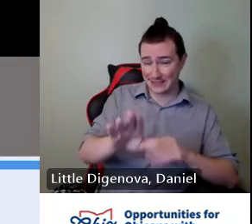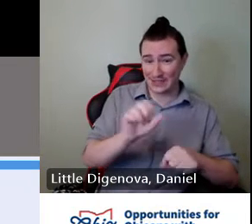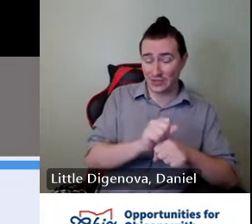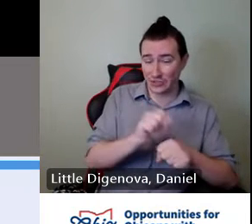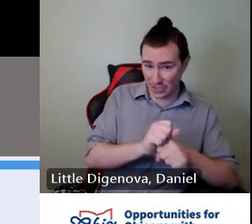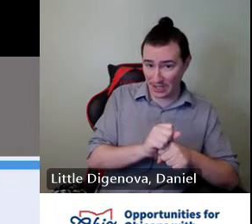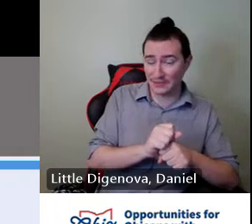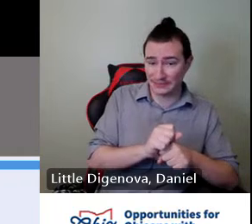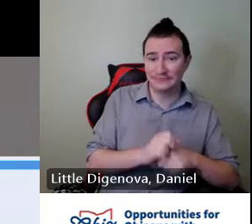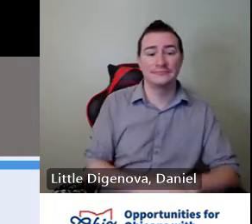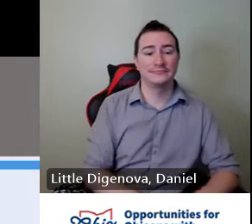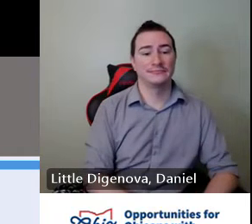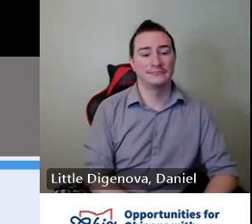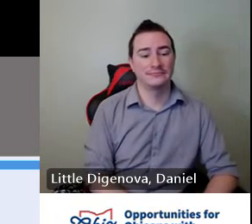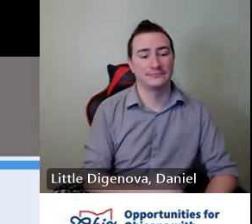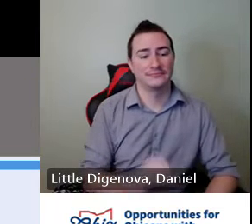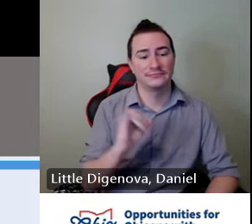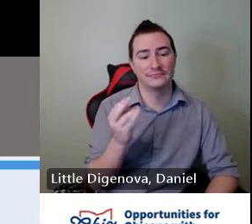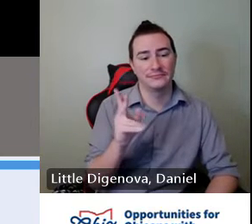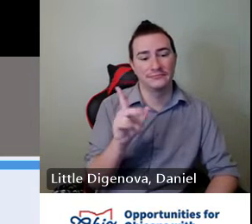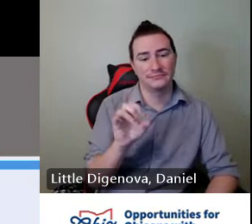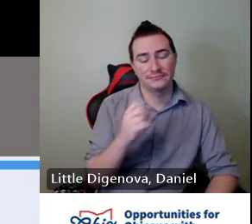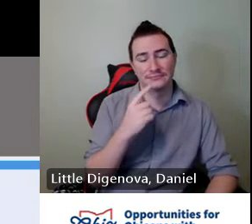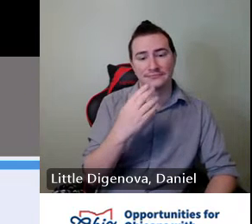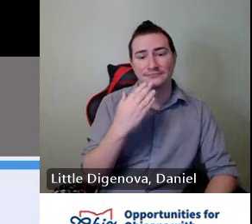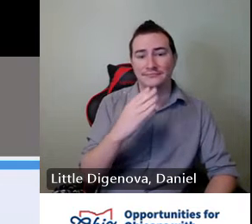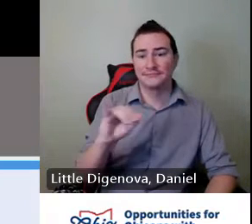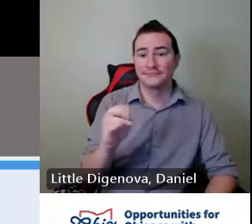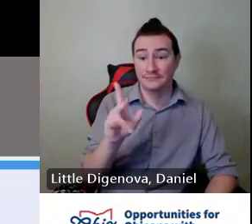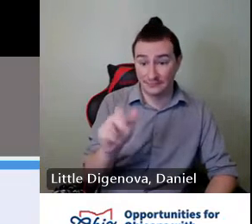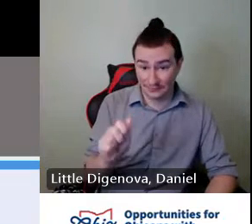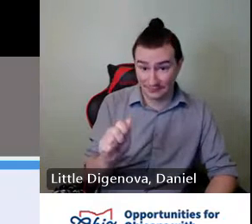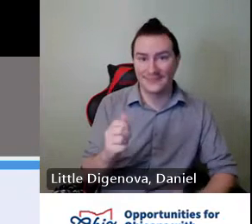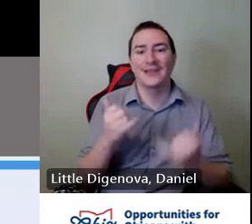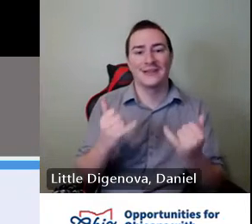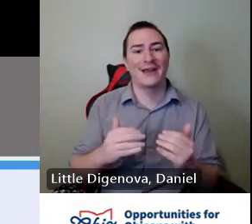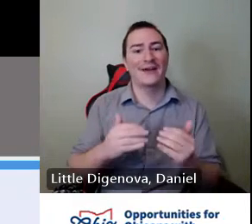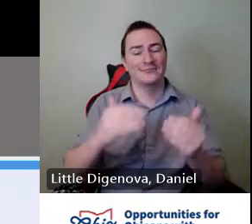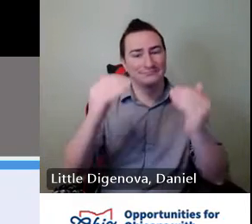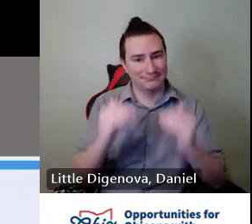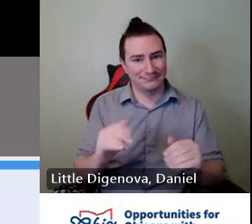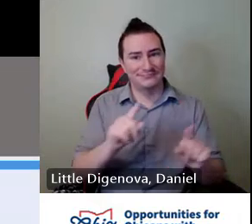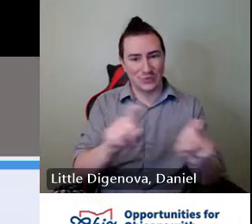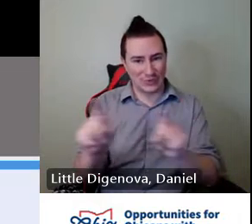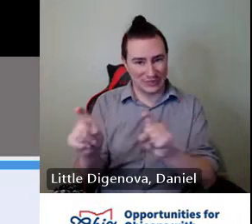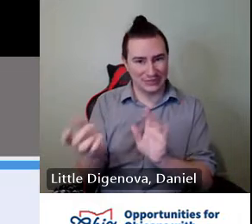Julie: Thank you, Julia. Let's ask our audience another polling question. Julia: Sure, Julie, I'd be happy to ask one.